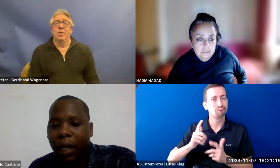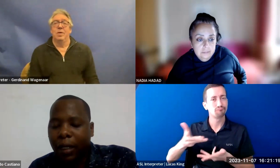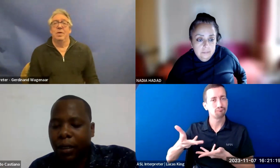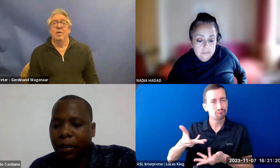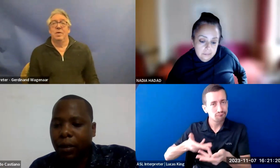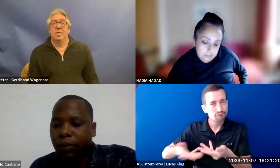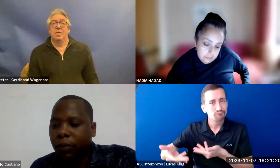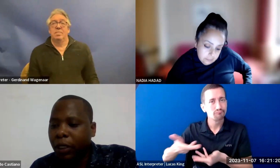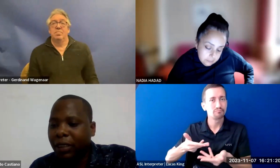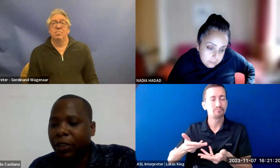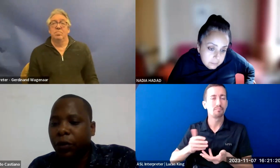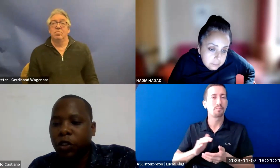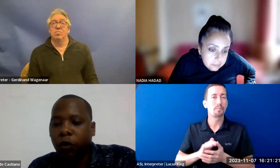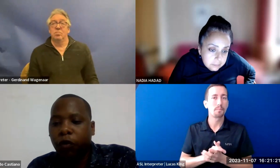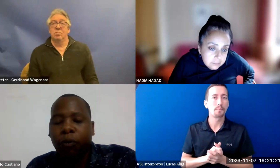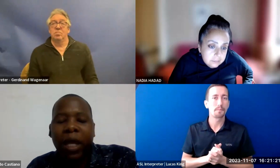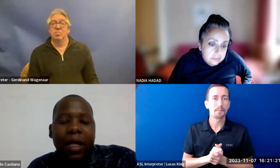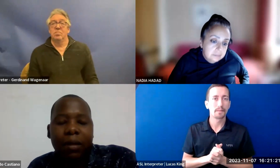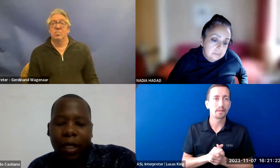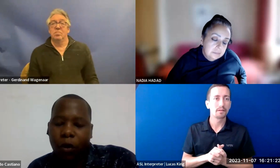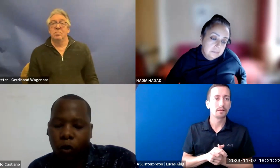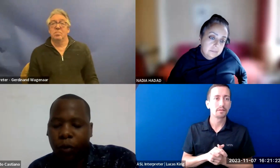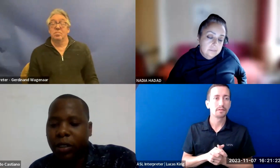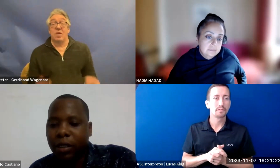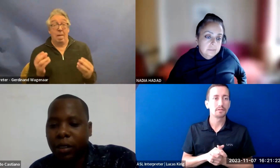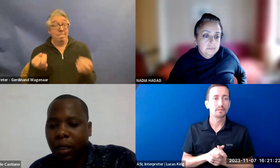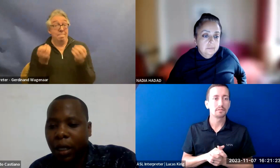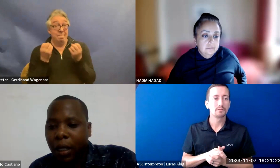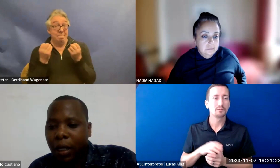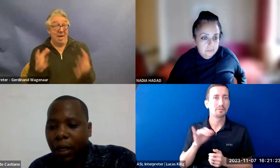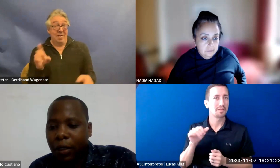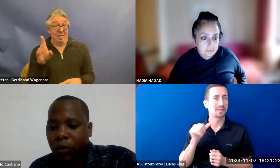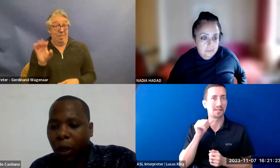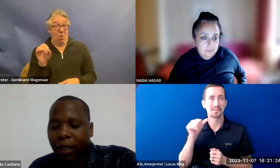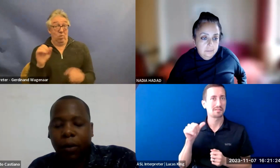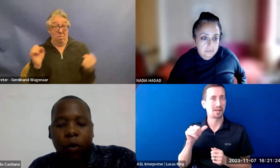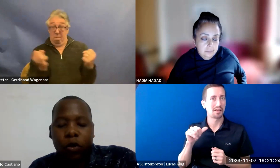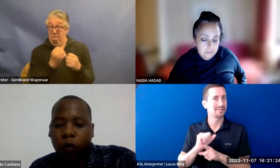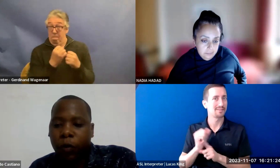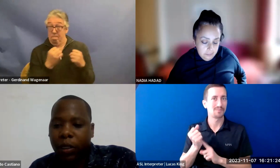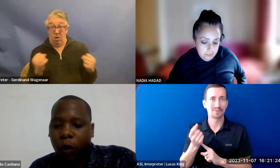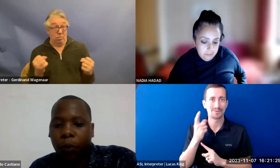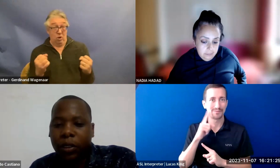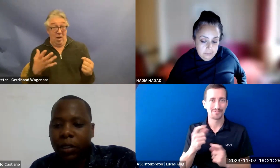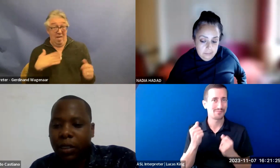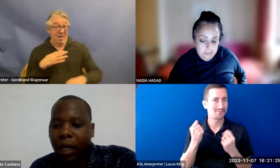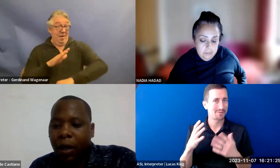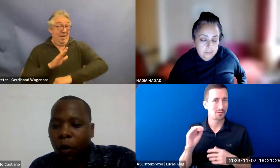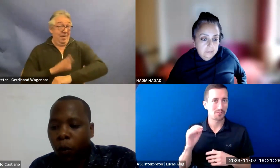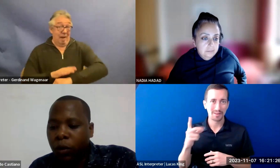that that is not at the reach of many OPDs. So I think most of the OPDs